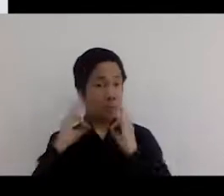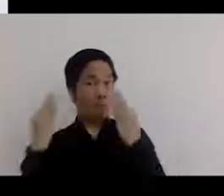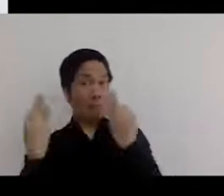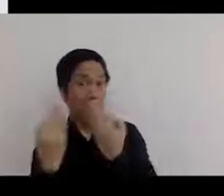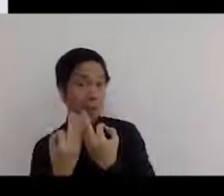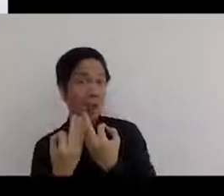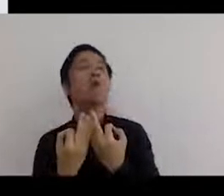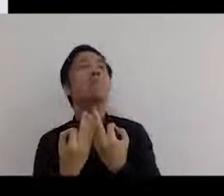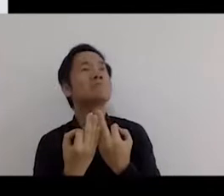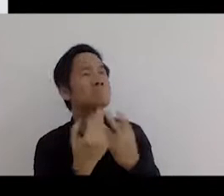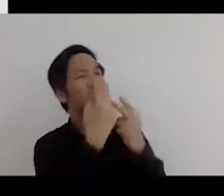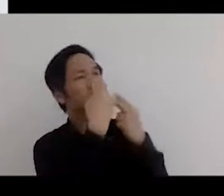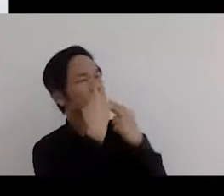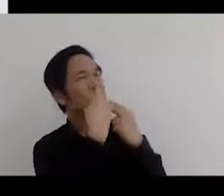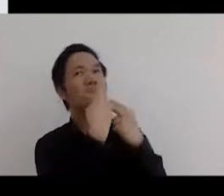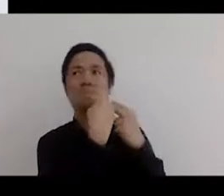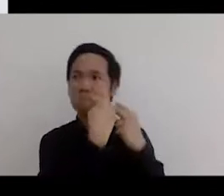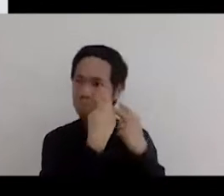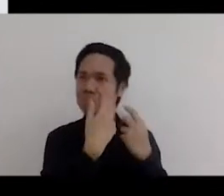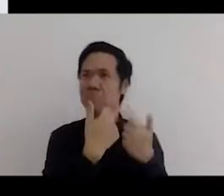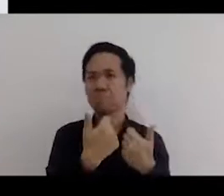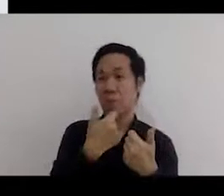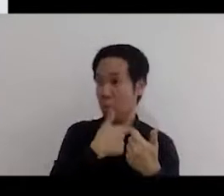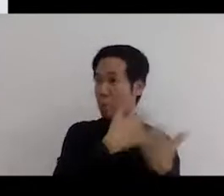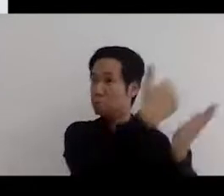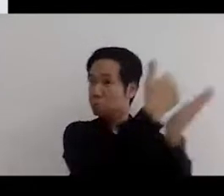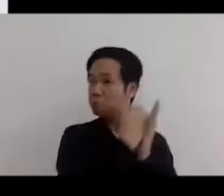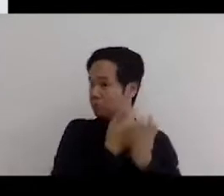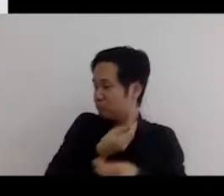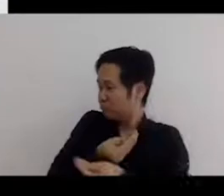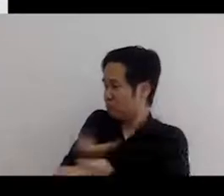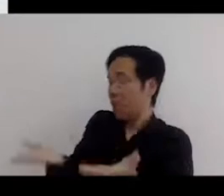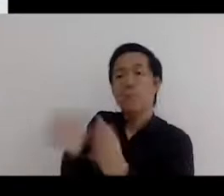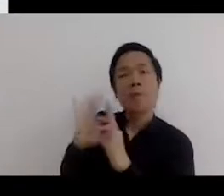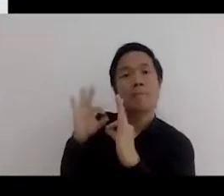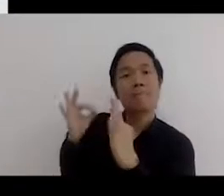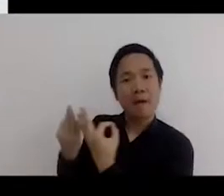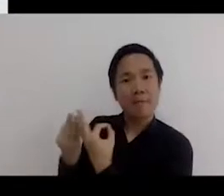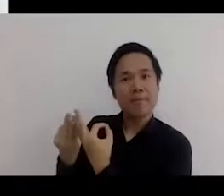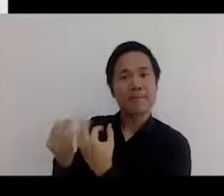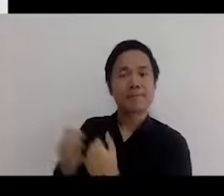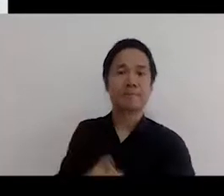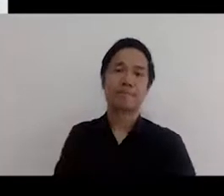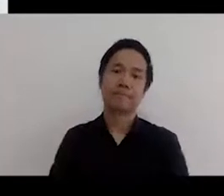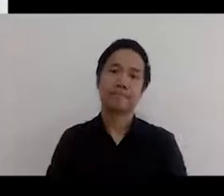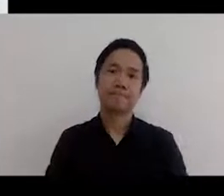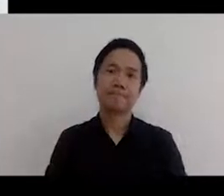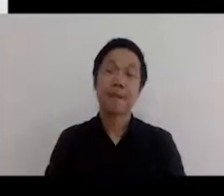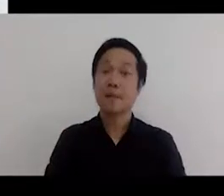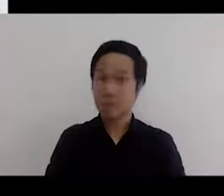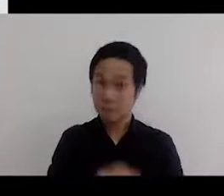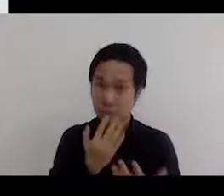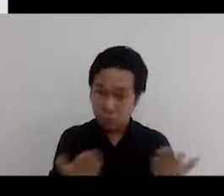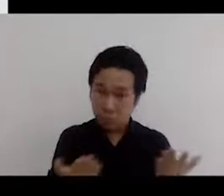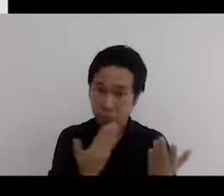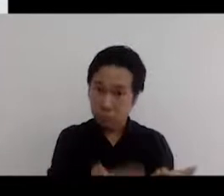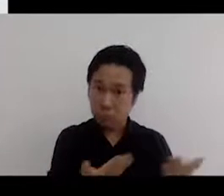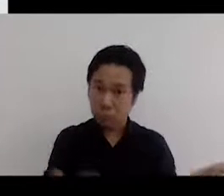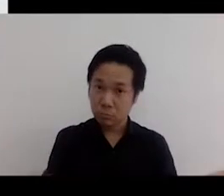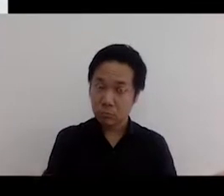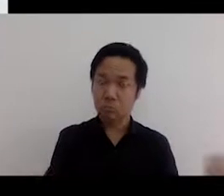including integrating gender perspectives into the disability-inclusive responses.